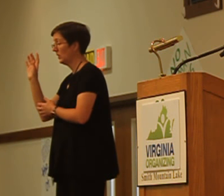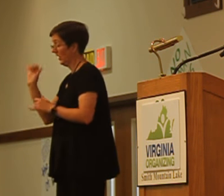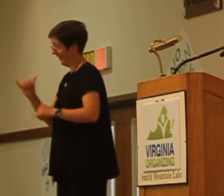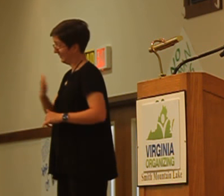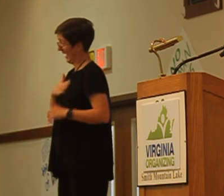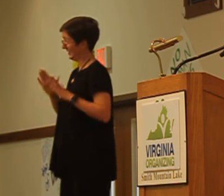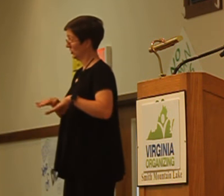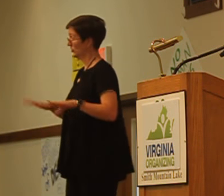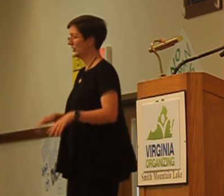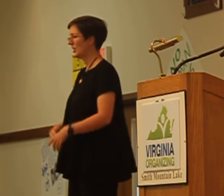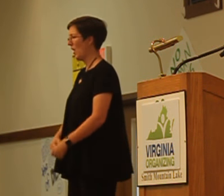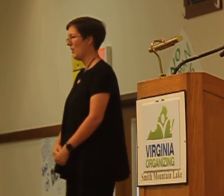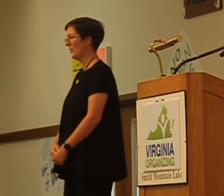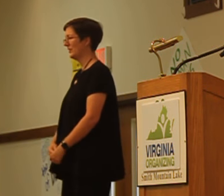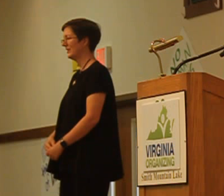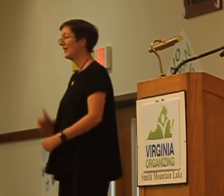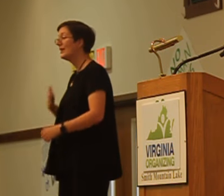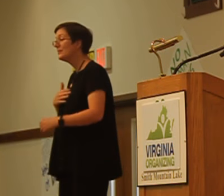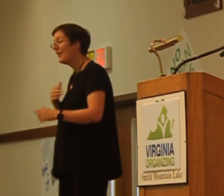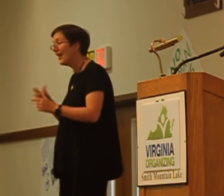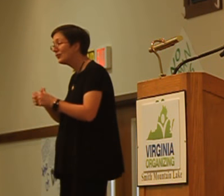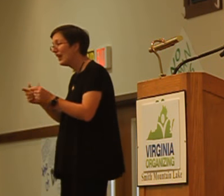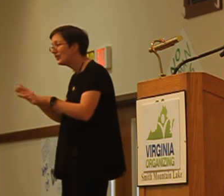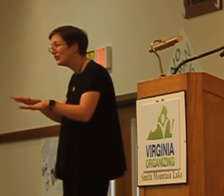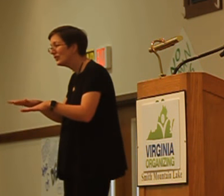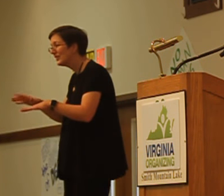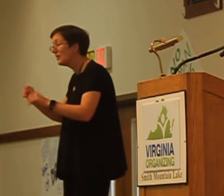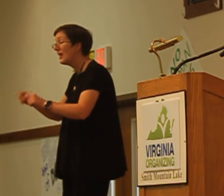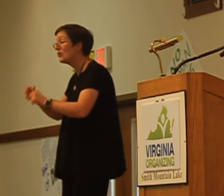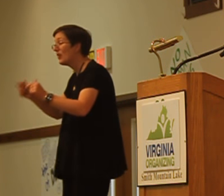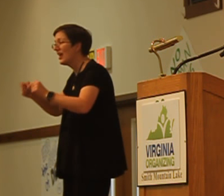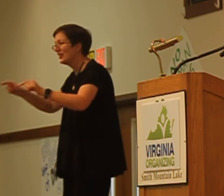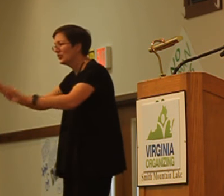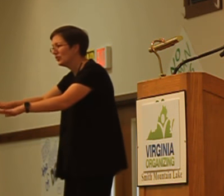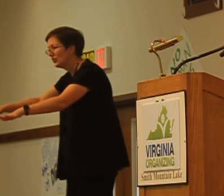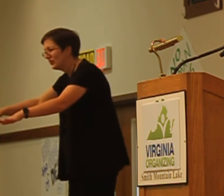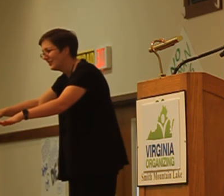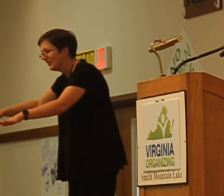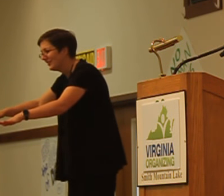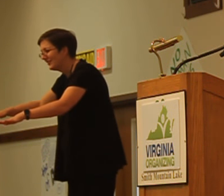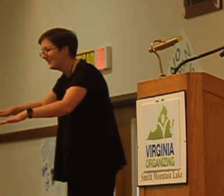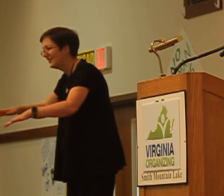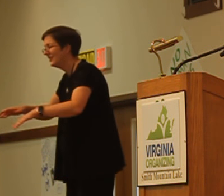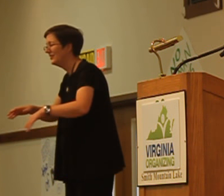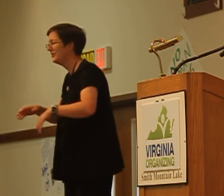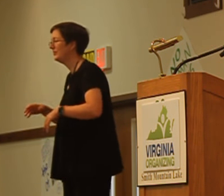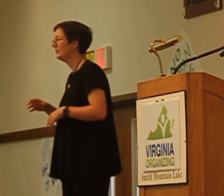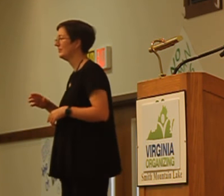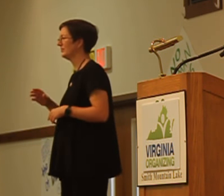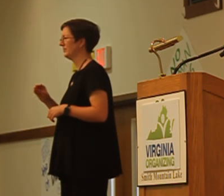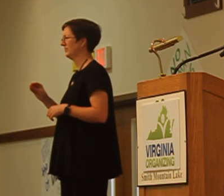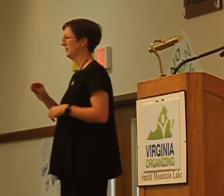but my affects my grandchildren, my great-grandchildren. In about 58 days, I'll turn 65.